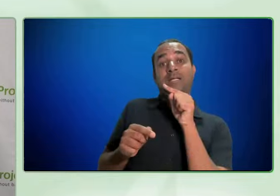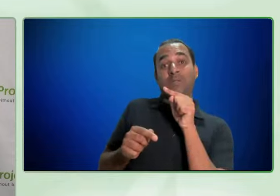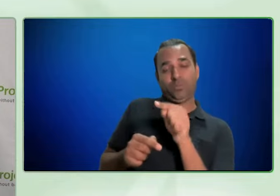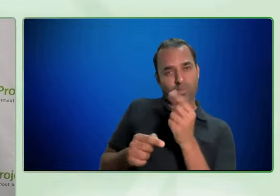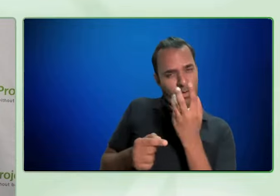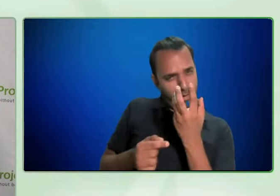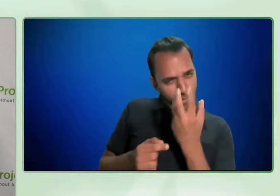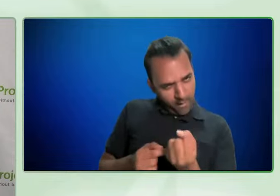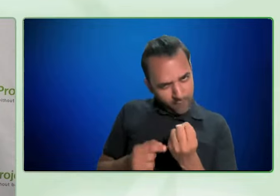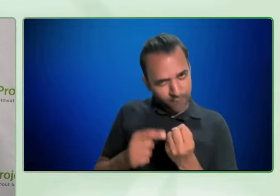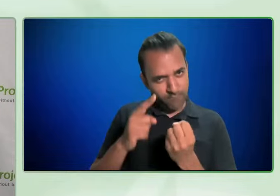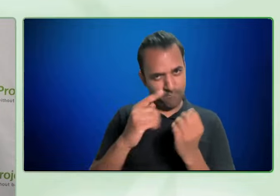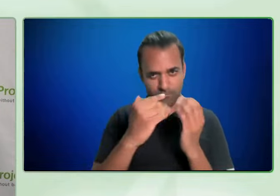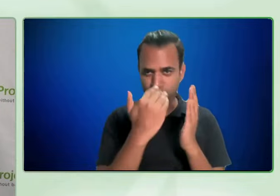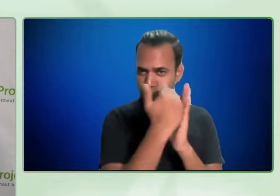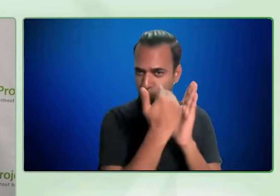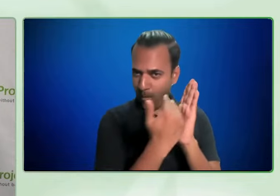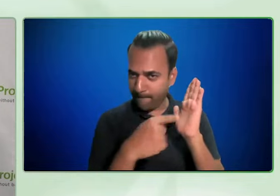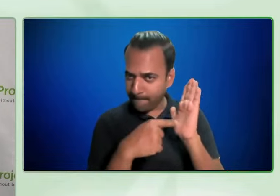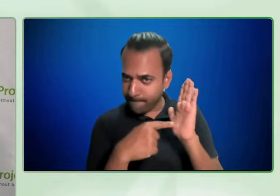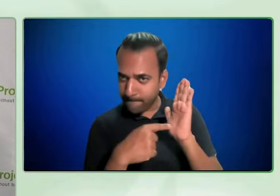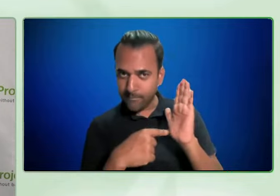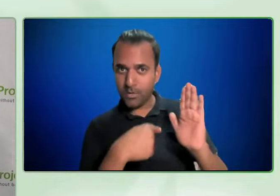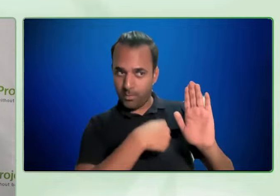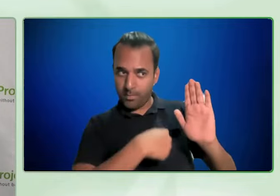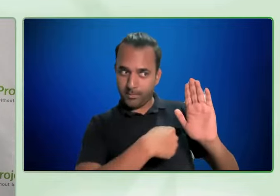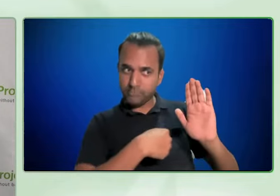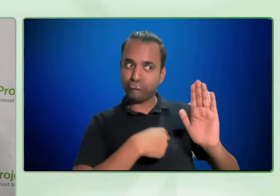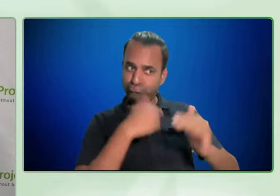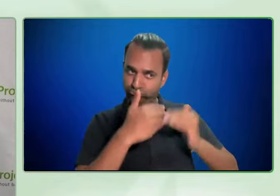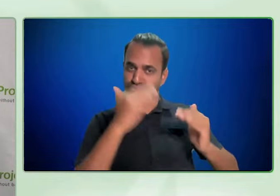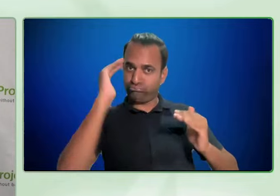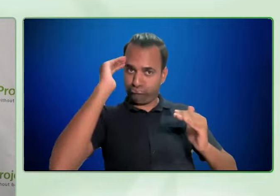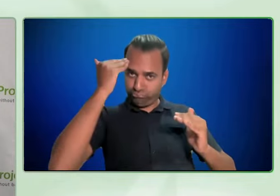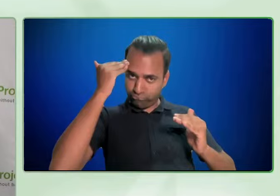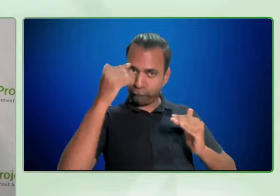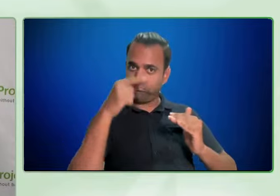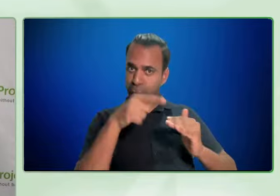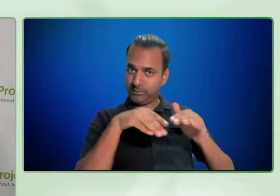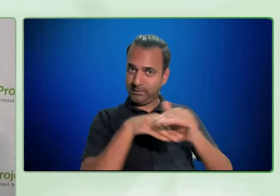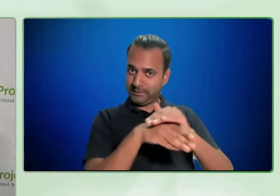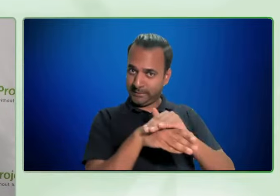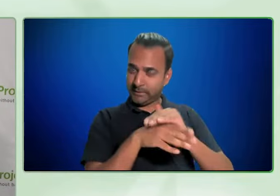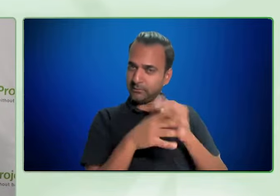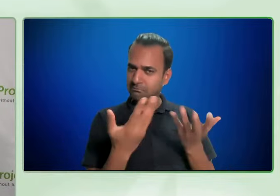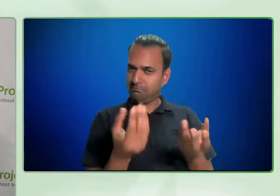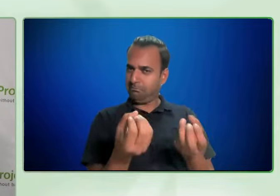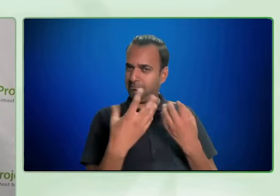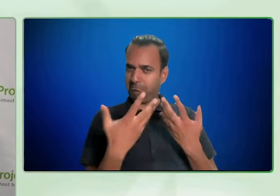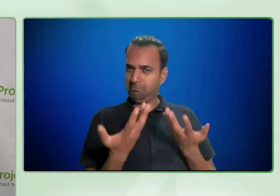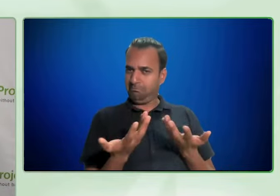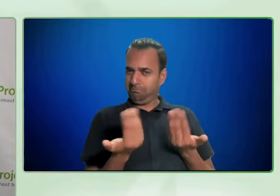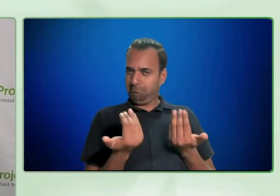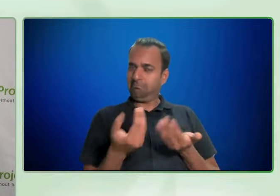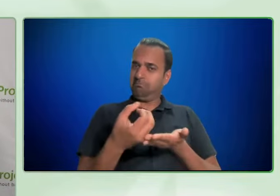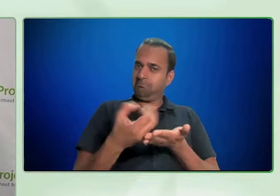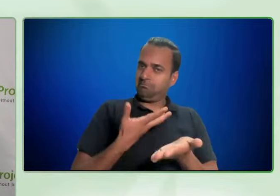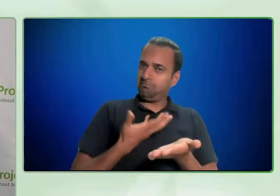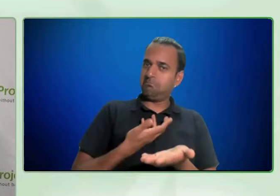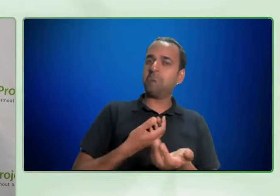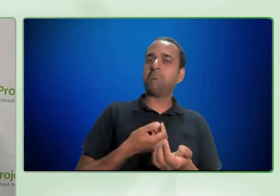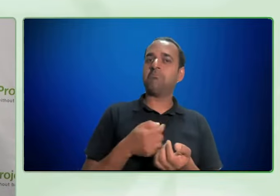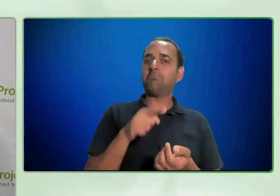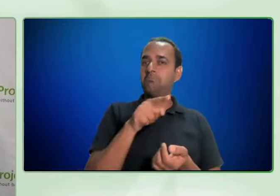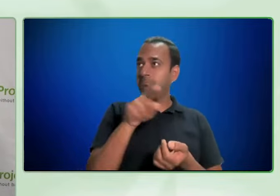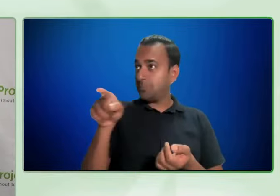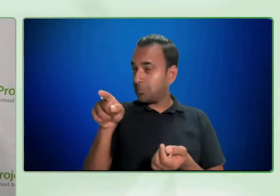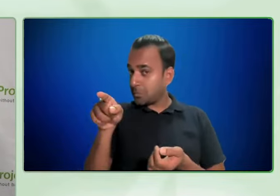Are you finding more interest in expanding further?